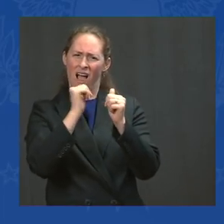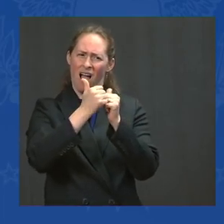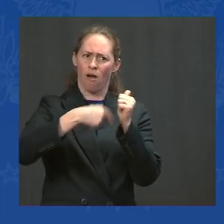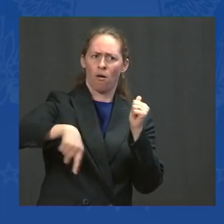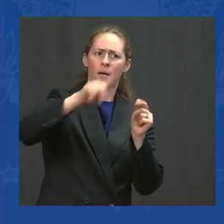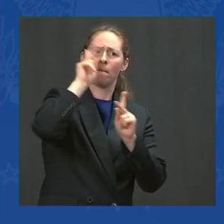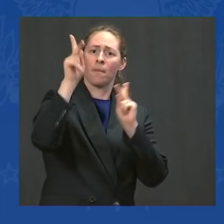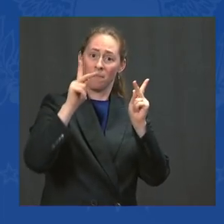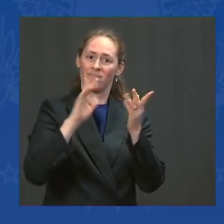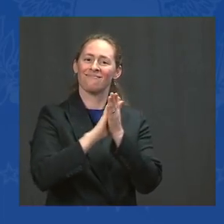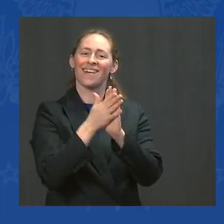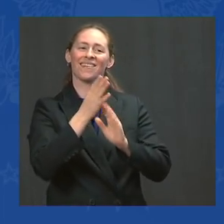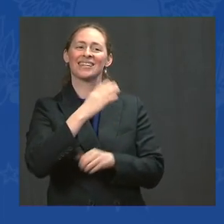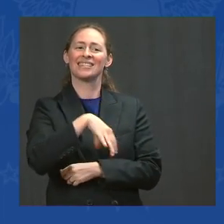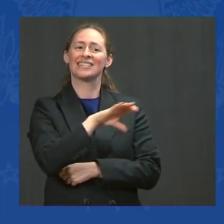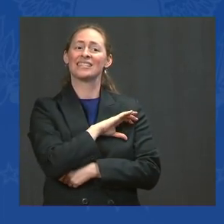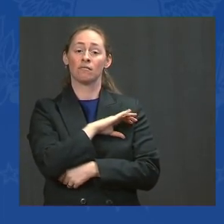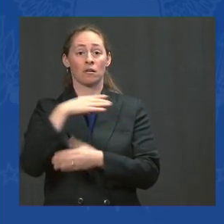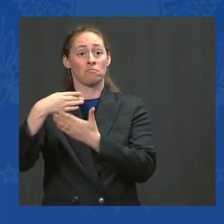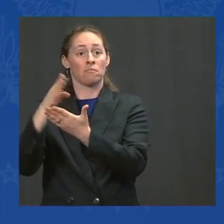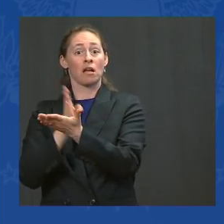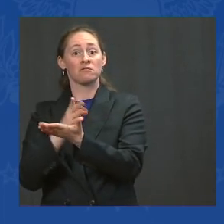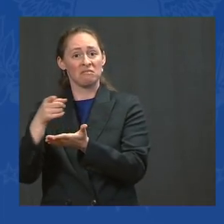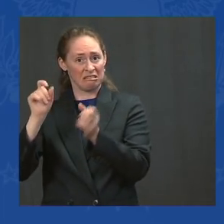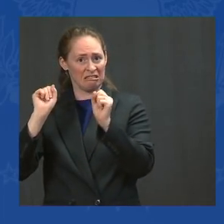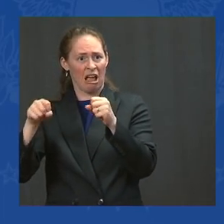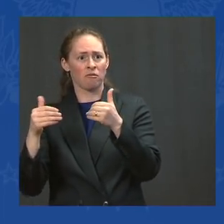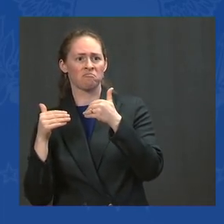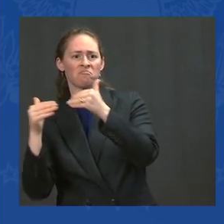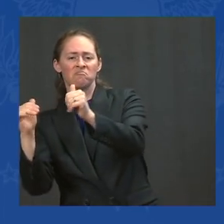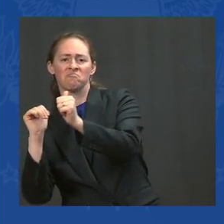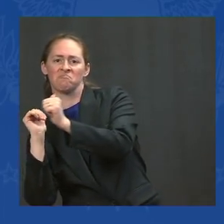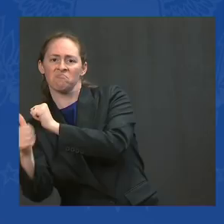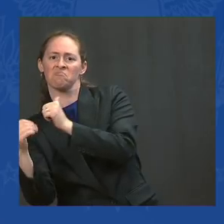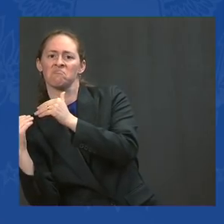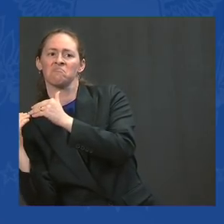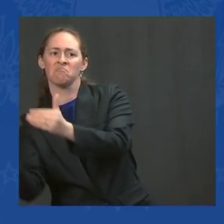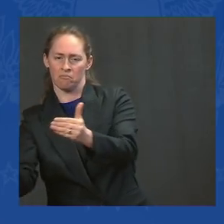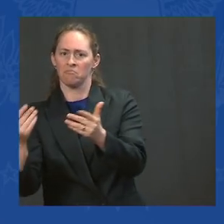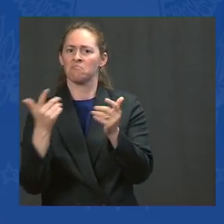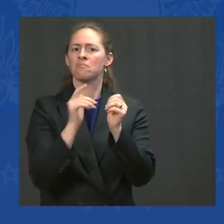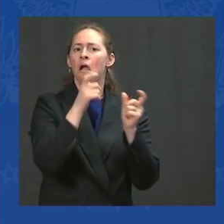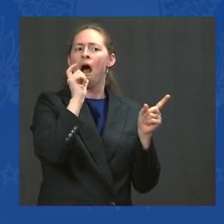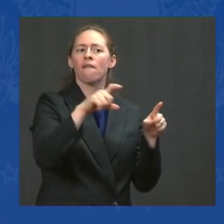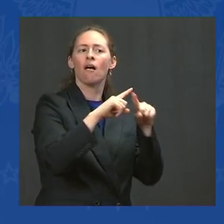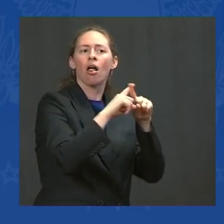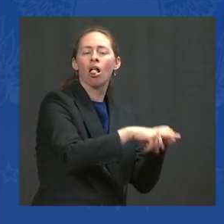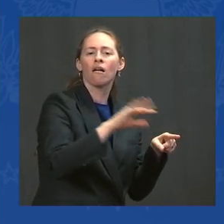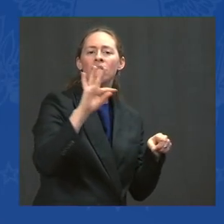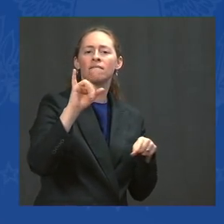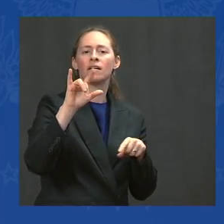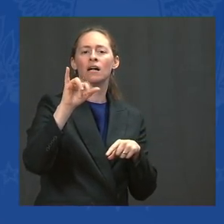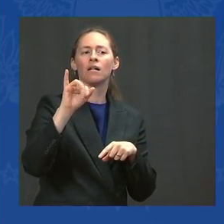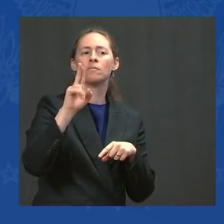to get around the filibuster to be able to make a judgment as to whether or not they should have a pathway. That's for the Parli- --